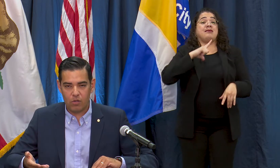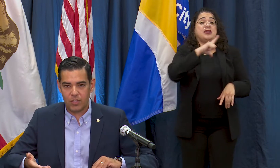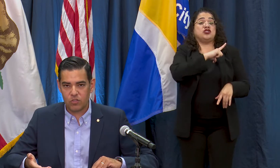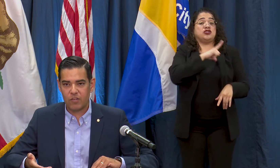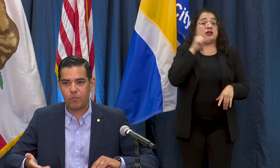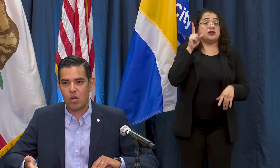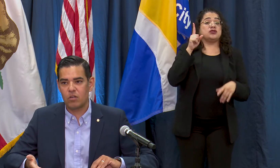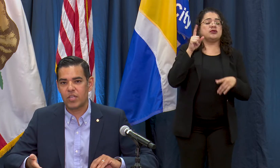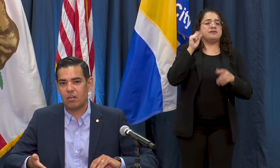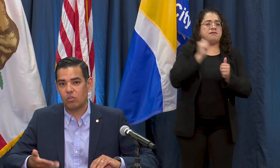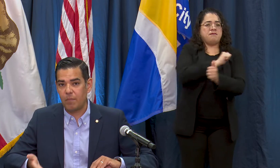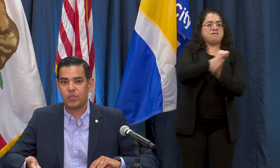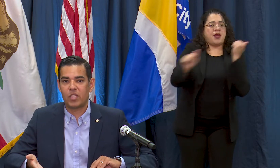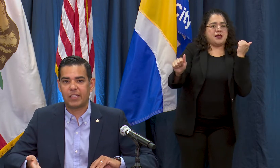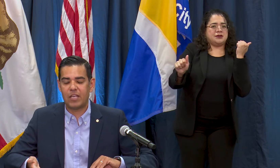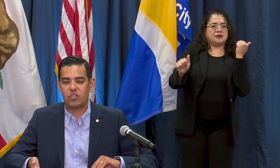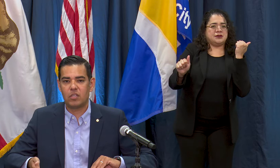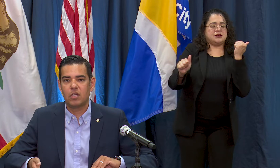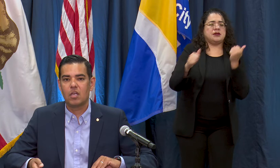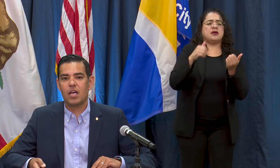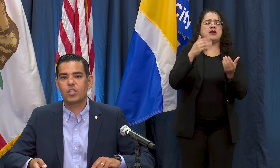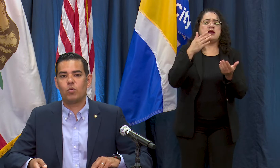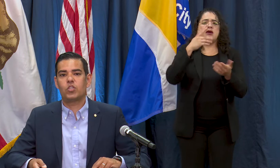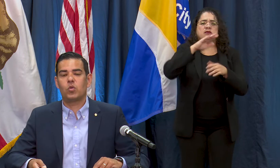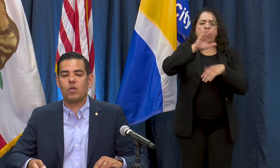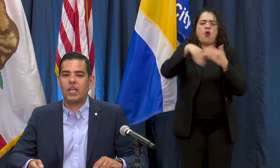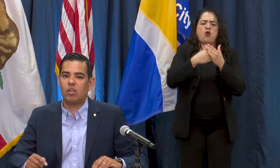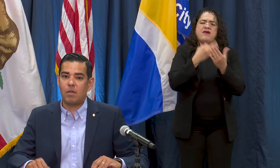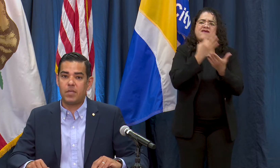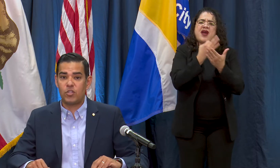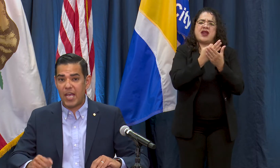legislative partners and our Long Beach delegation to ensure that Long Beach and